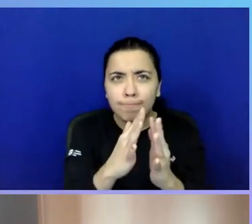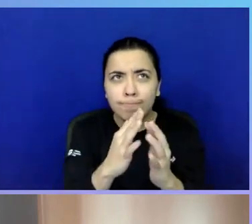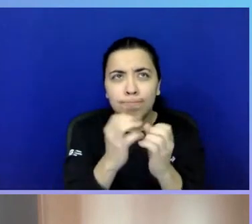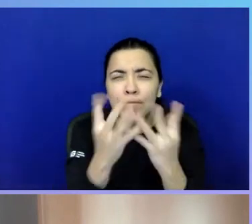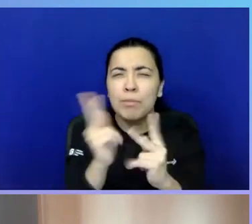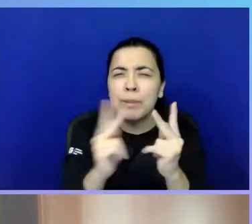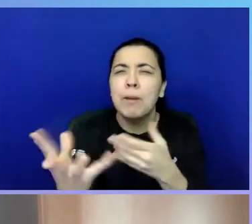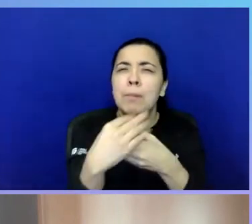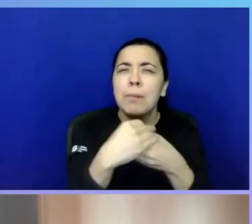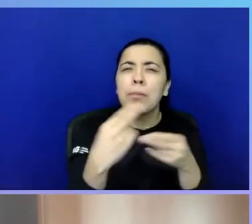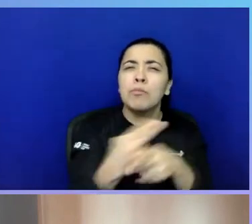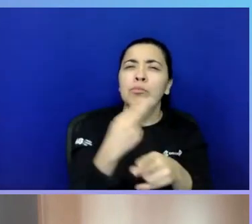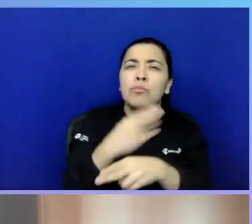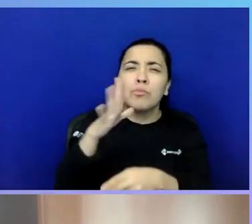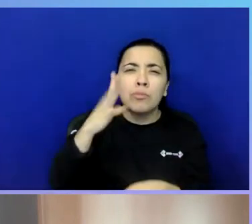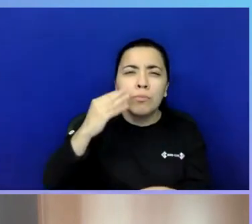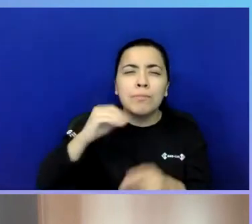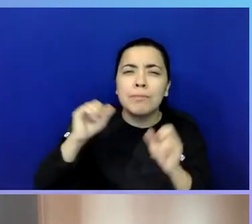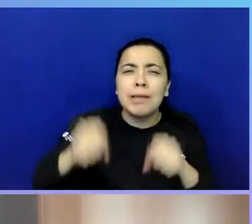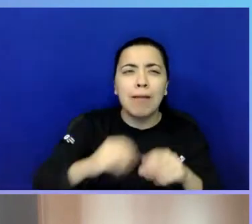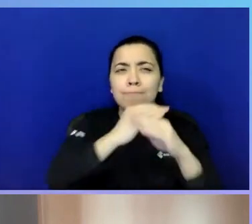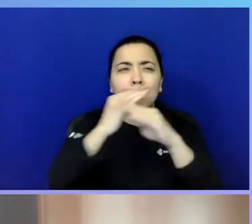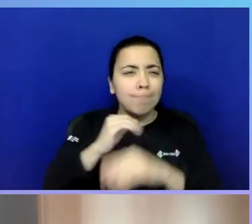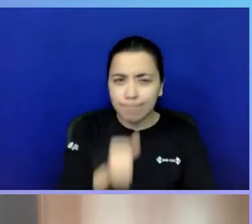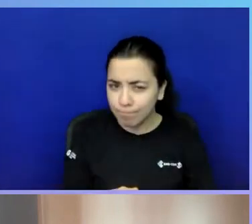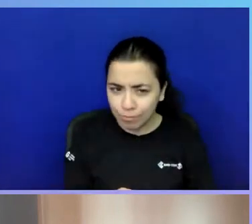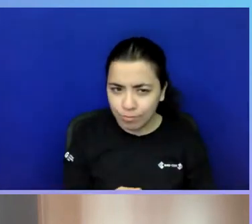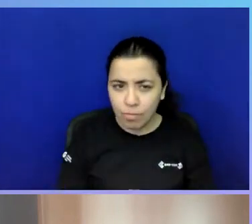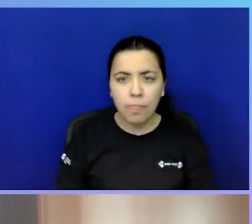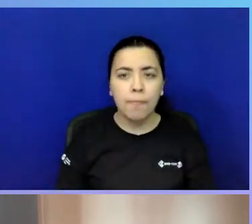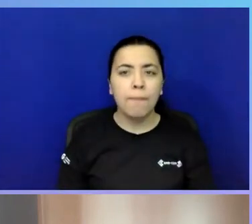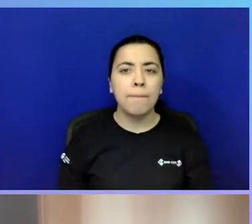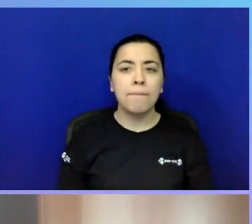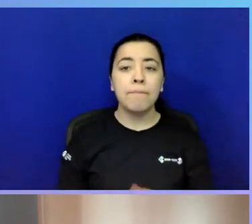be. So I'd like to focus on the case study that shows our